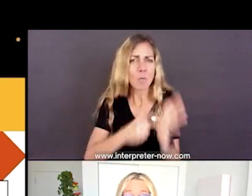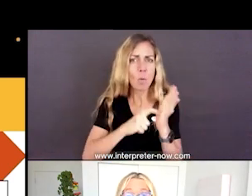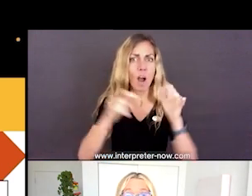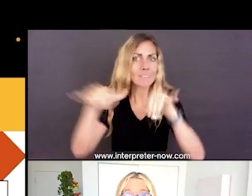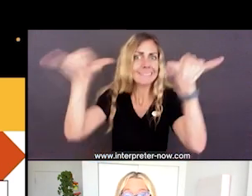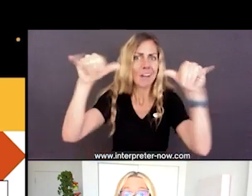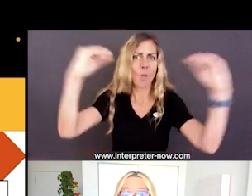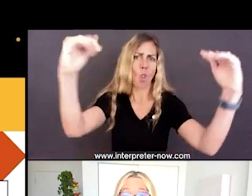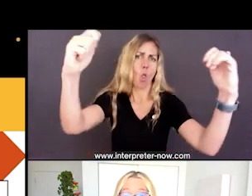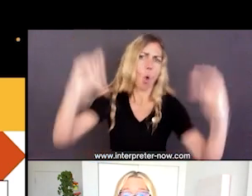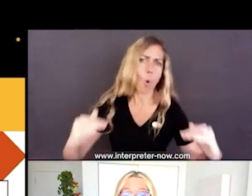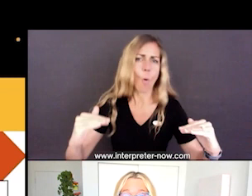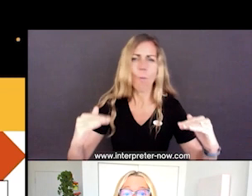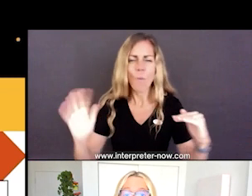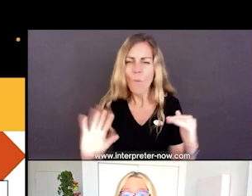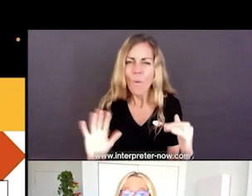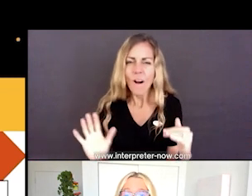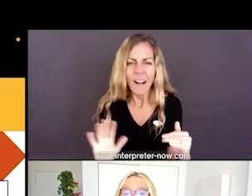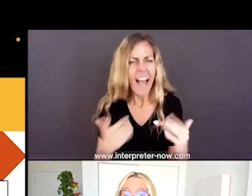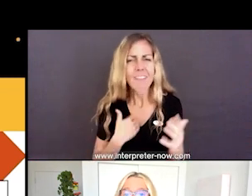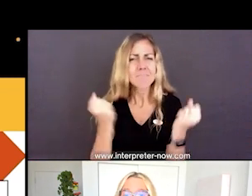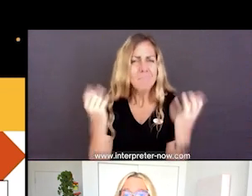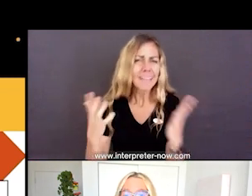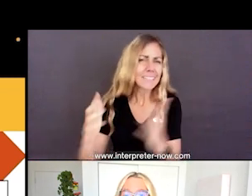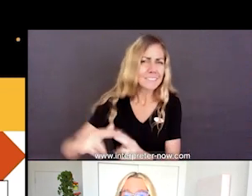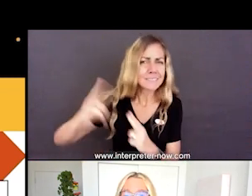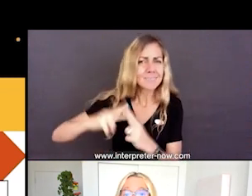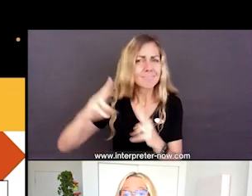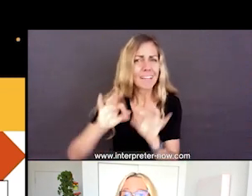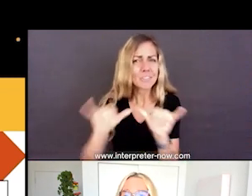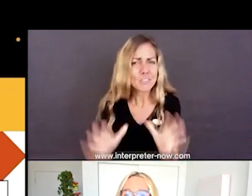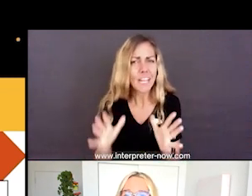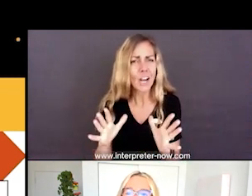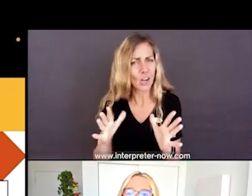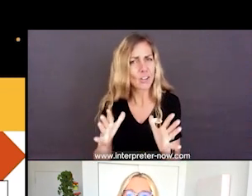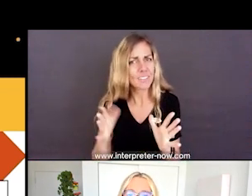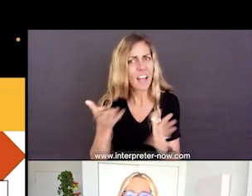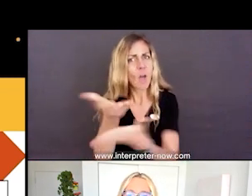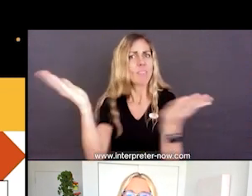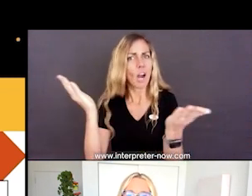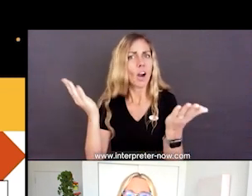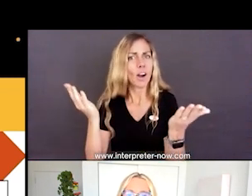There are lots of incredible engineers who are underrepresented out there, the data shows that.